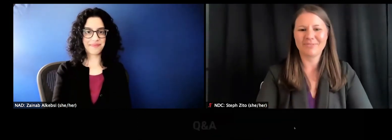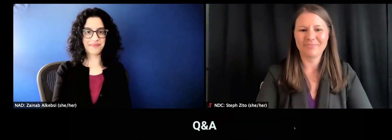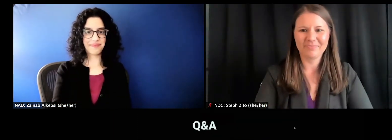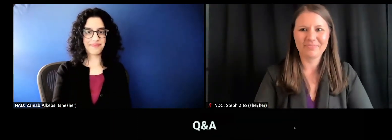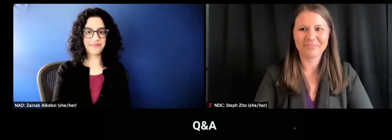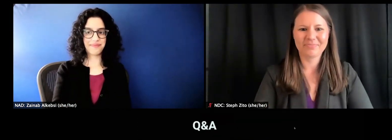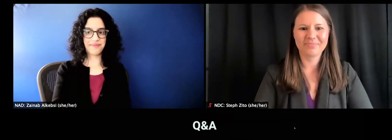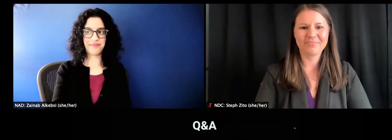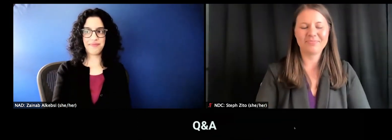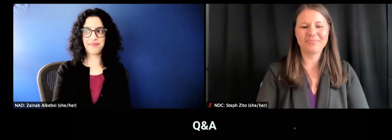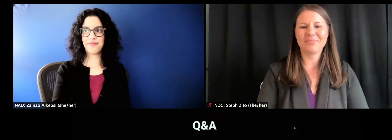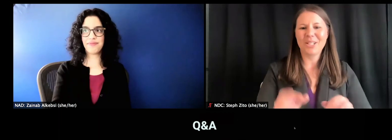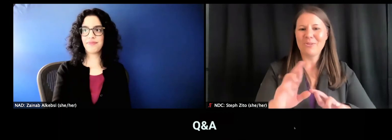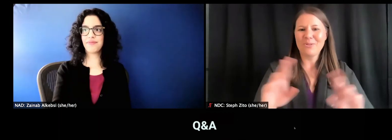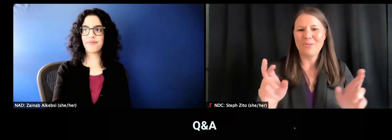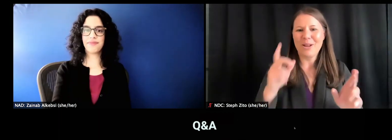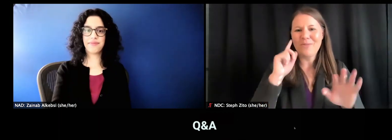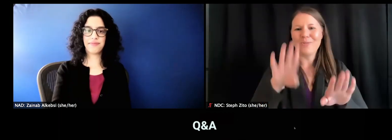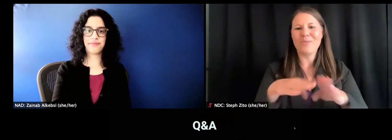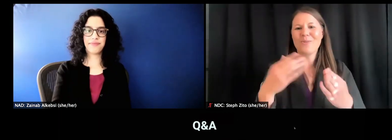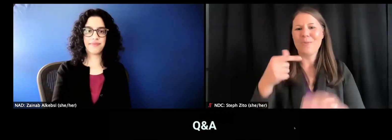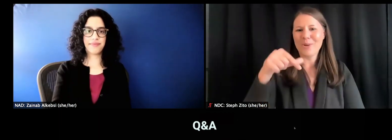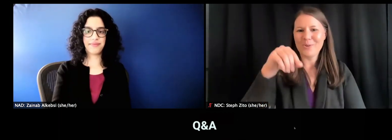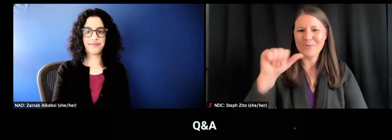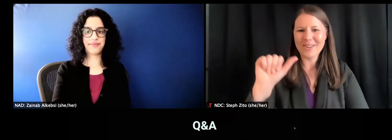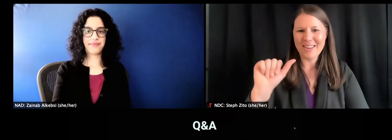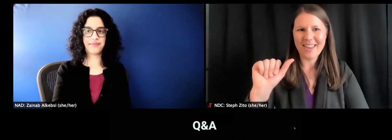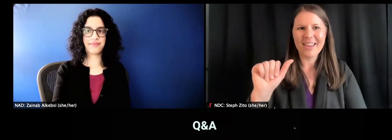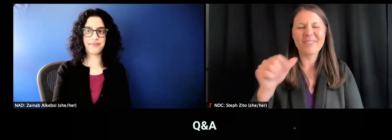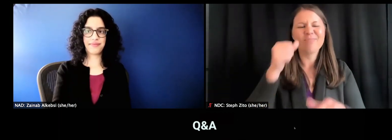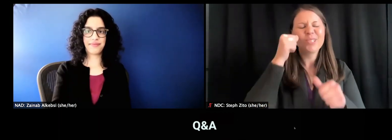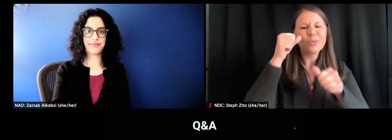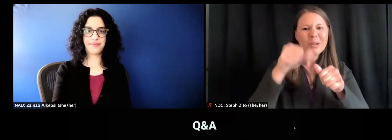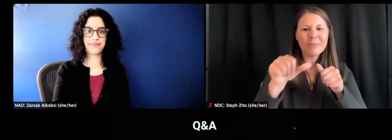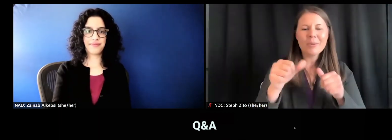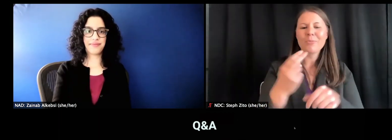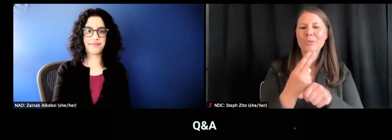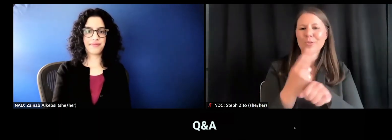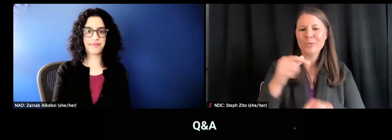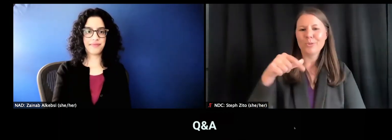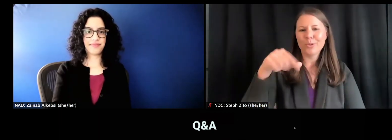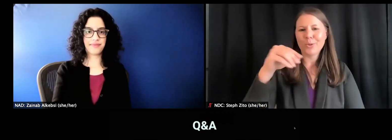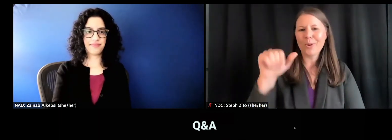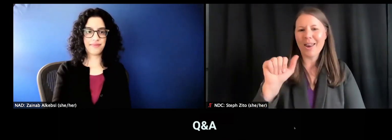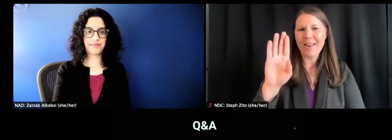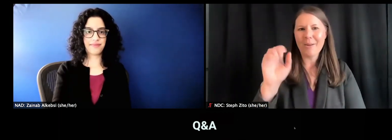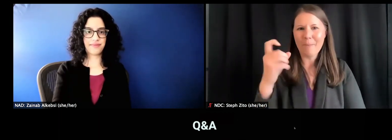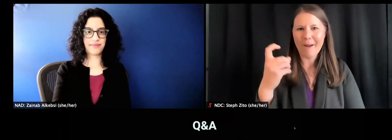Next slide, please. At this point we are ready to open up the Q & A box.